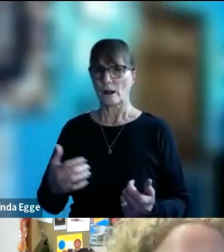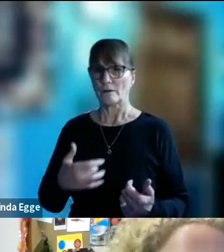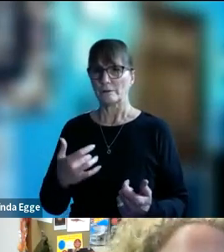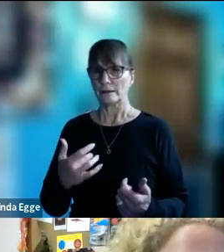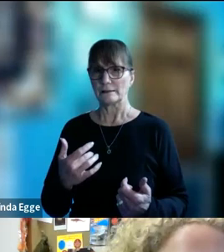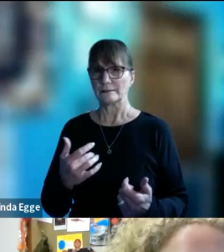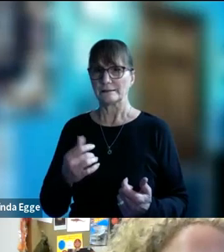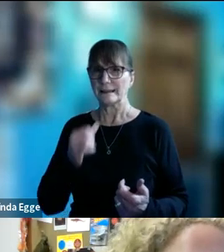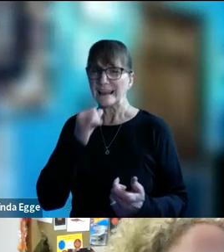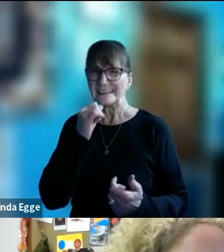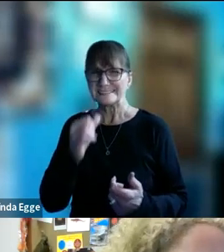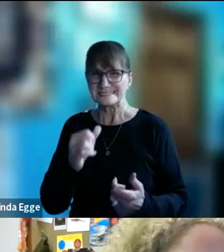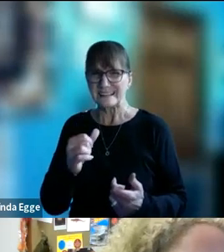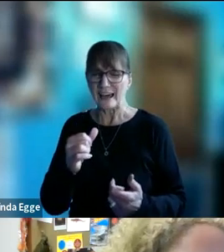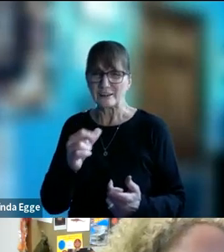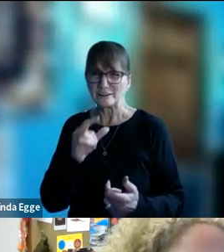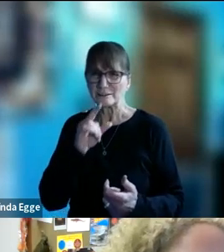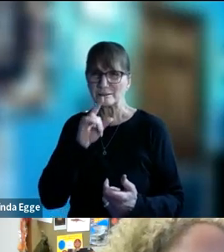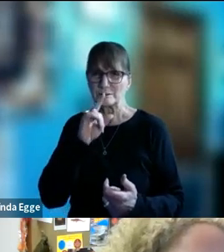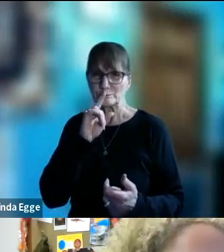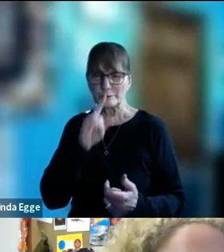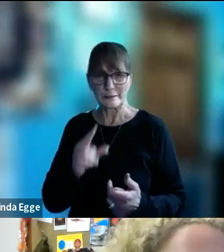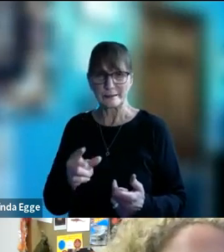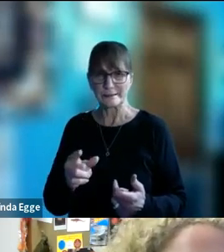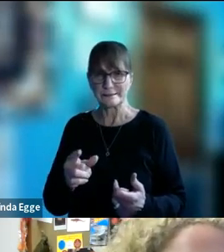it's not super super common to deny something over DA&A.